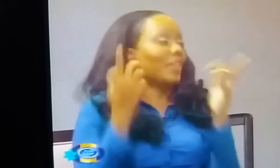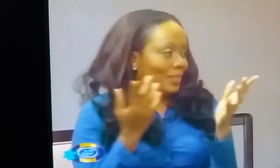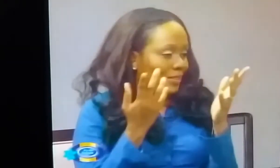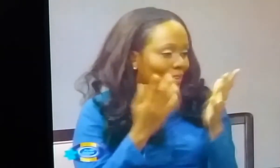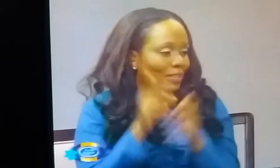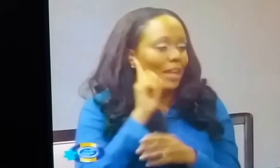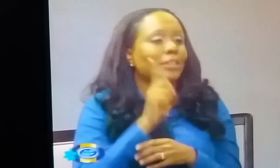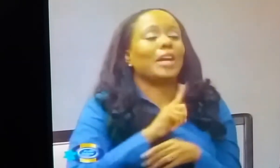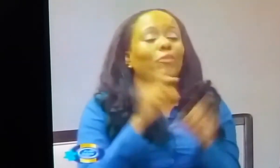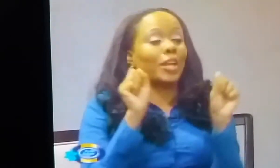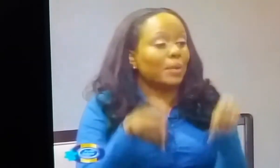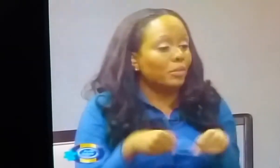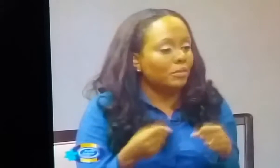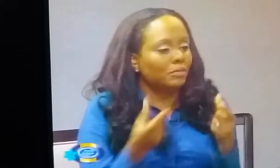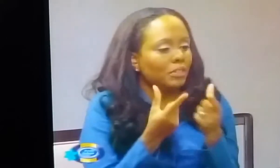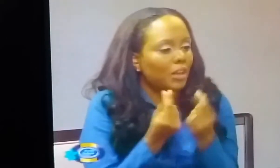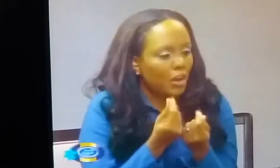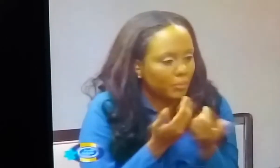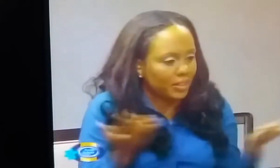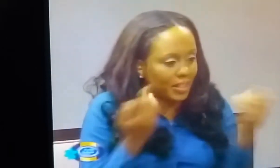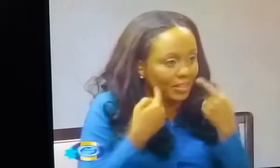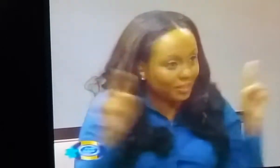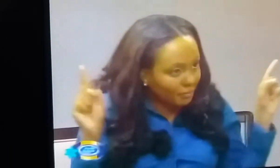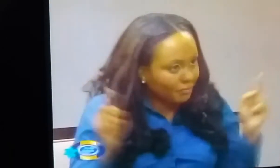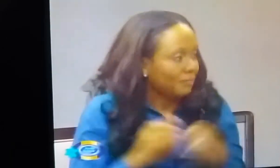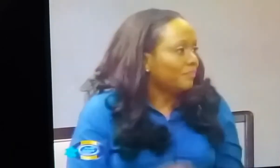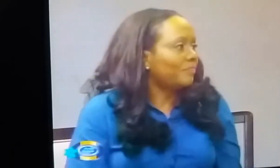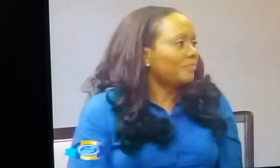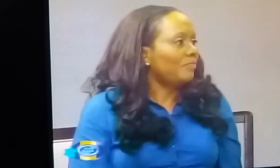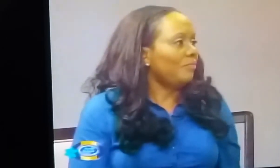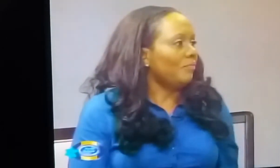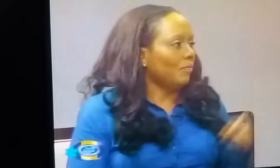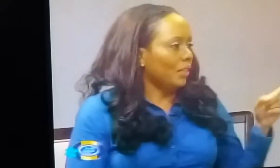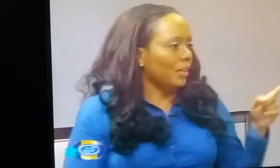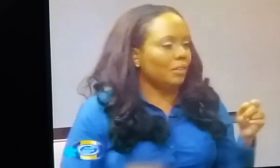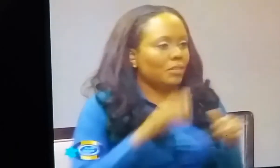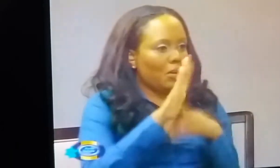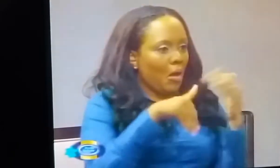that it that were able to accomplish this so even with all these skills that they possess